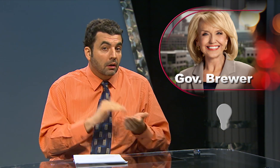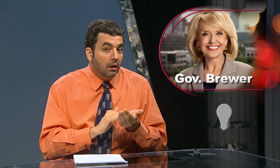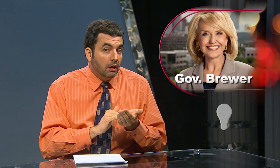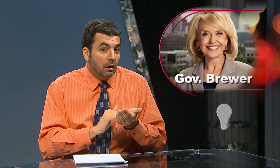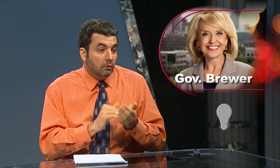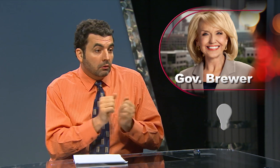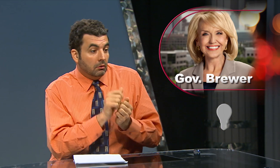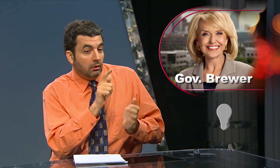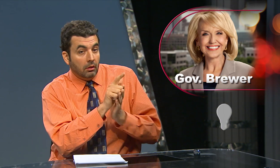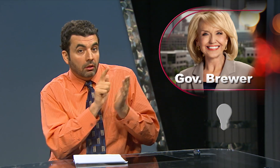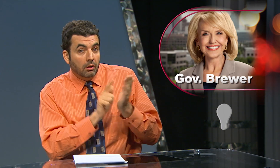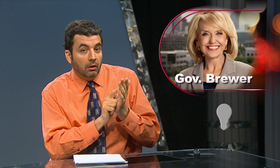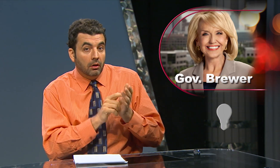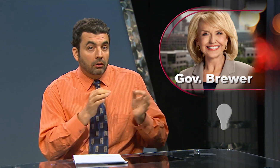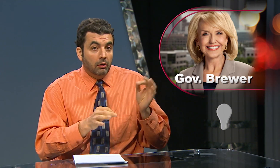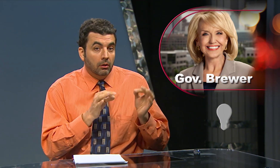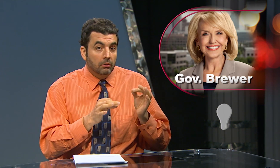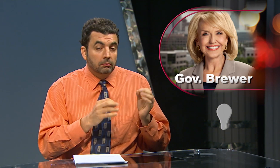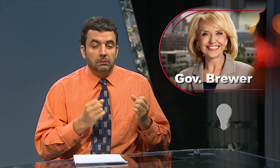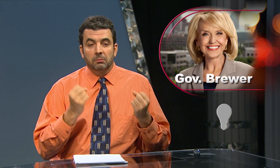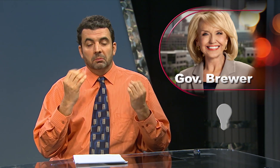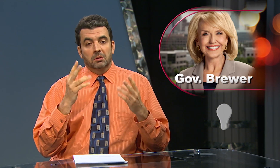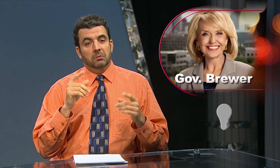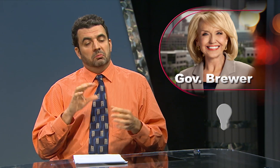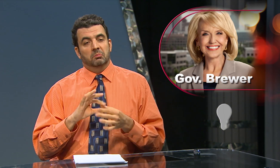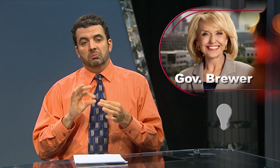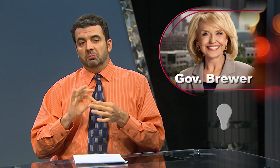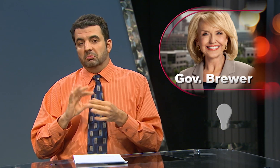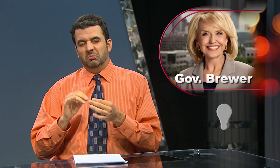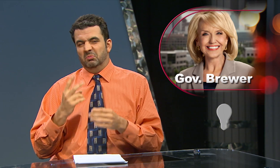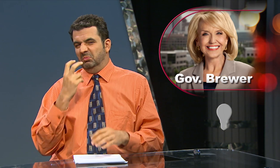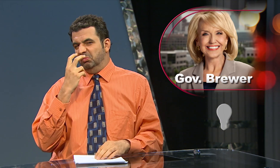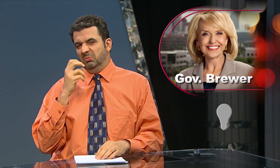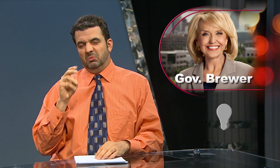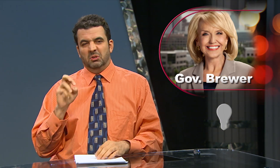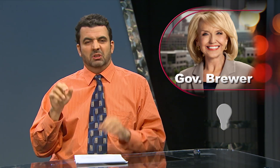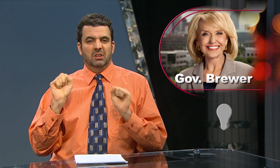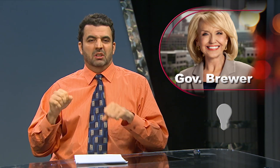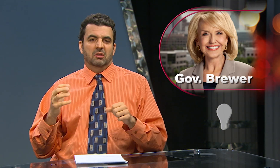SHE COULD HAVE TAKEN THE LAW TO COURT BUT MANY REPORTS SAY IT'S UNLIKELY SHE WOULD HAVE